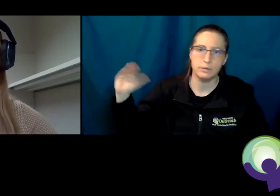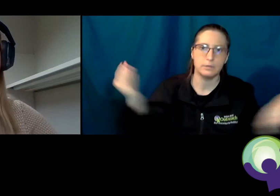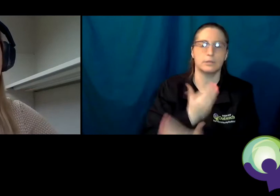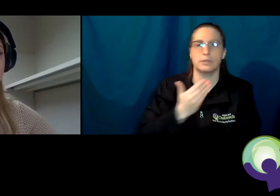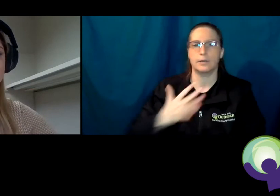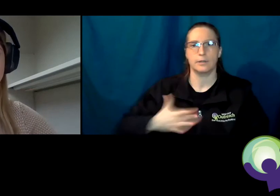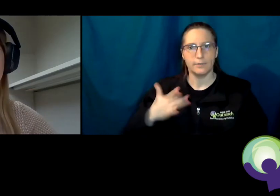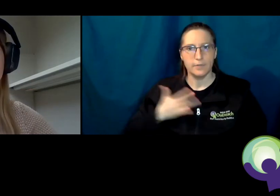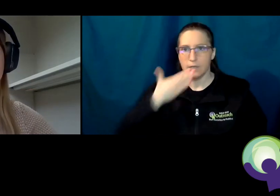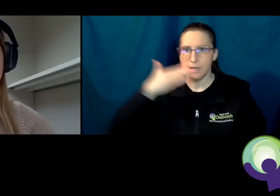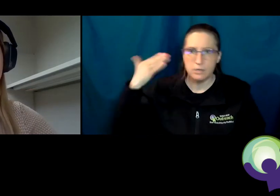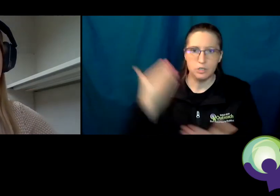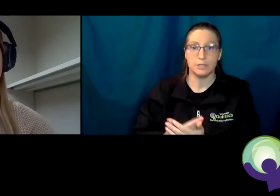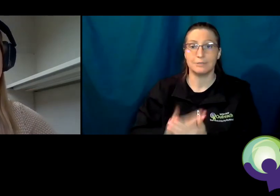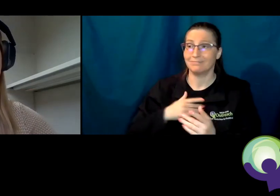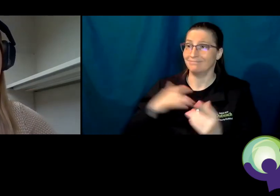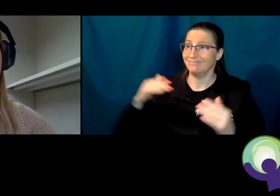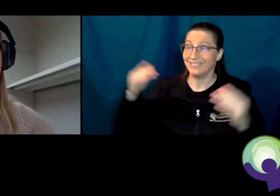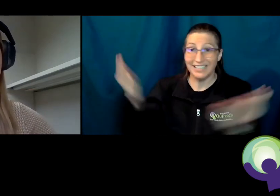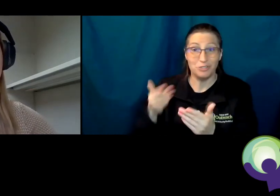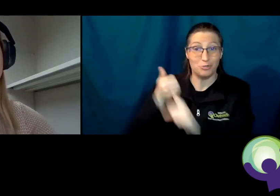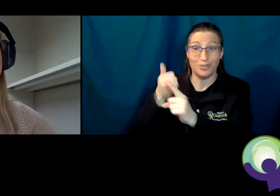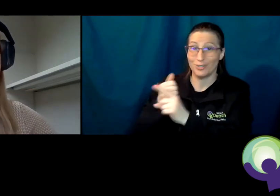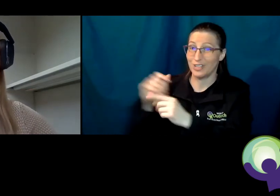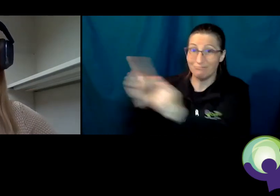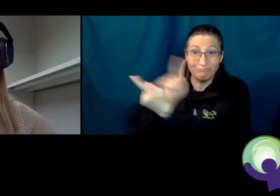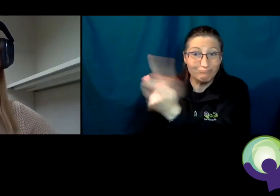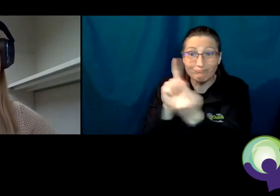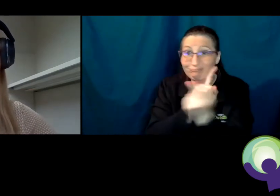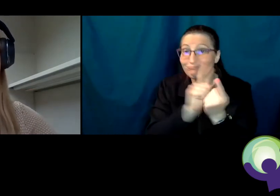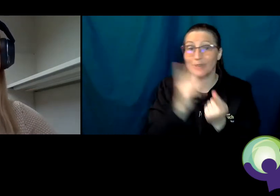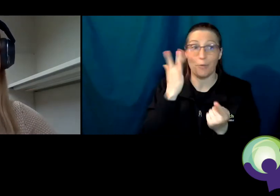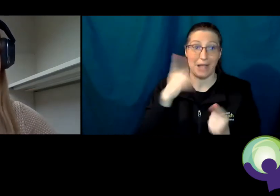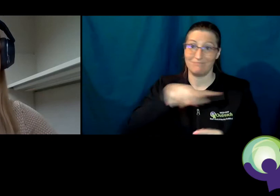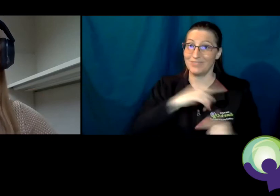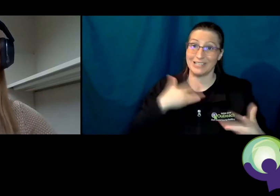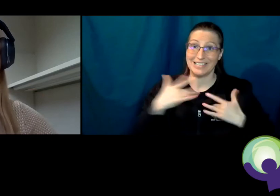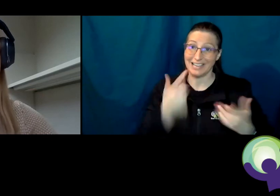introduce yourself to individuals because they're very excited to have you a part of the team